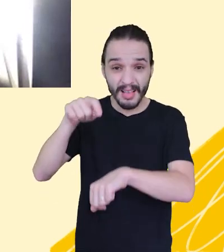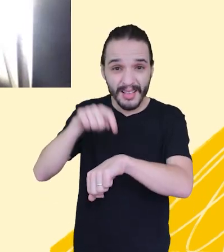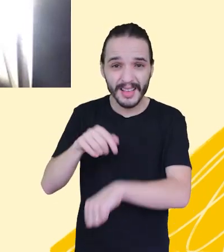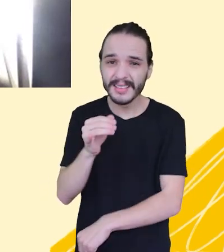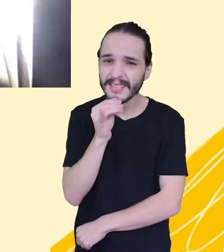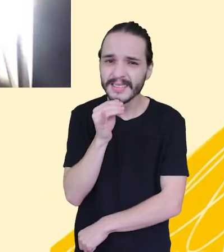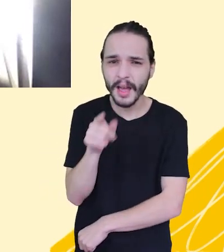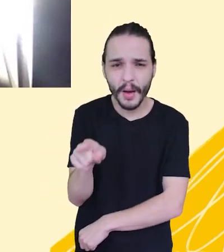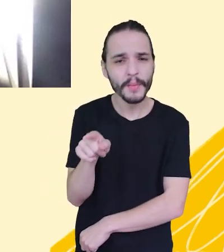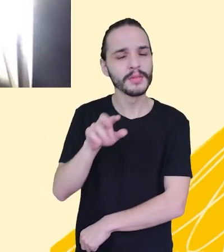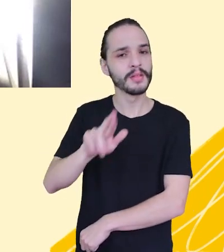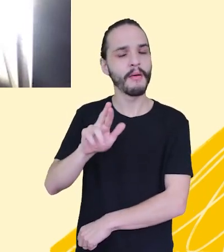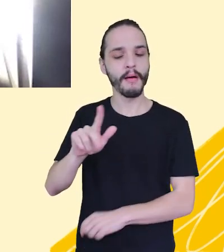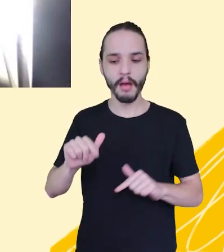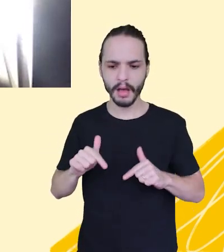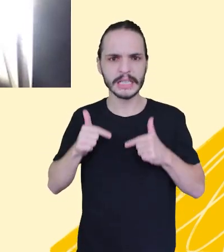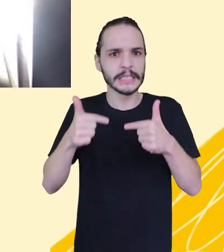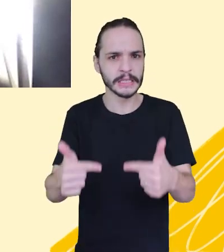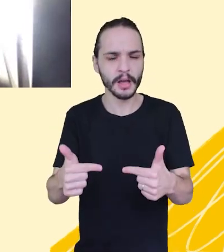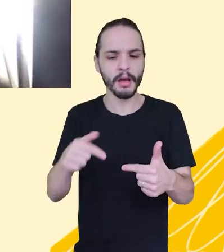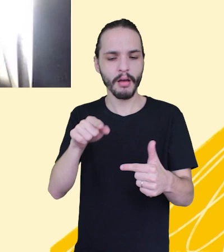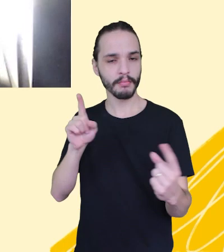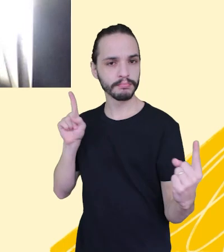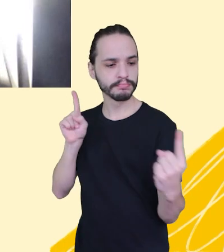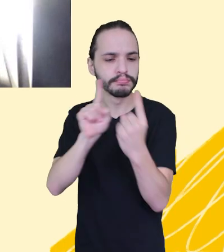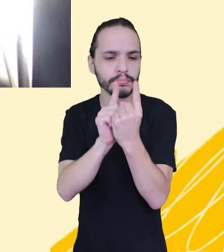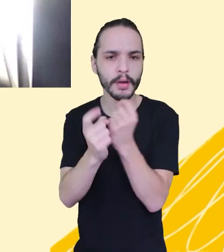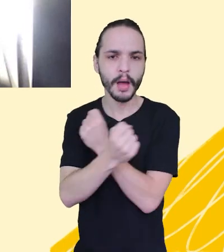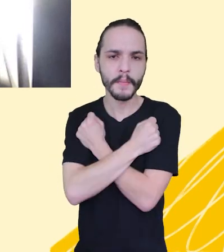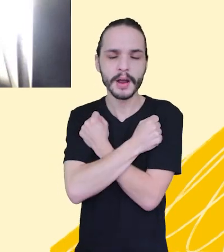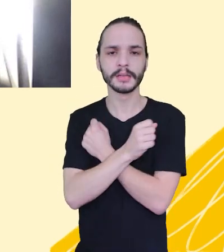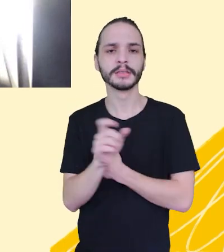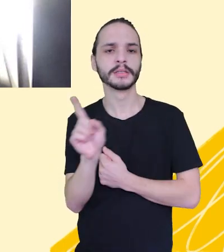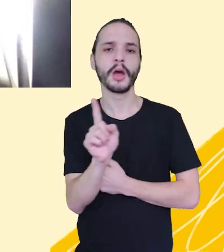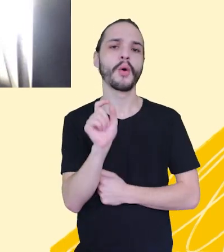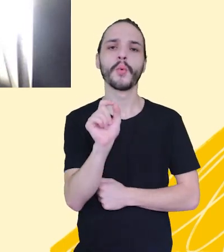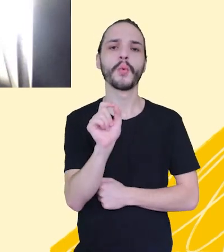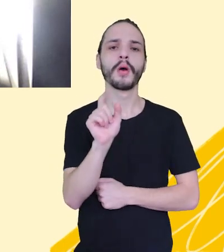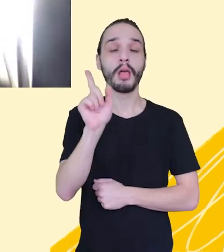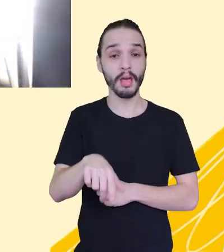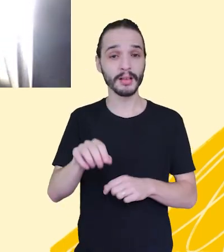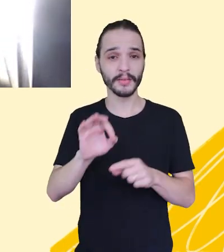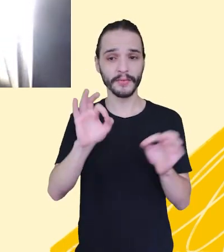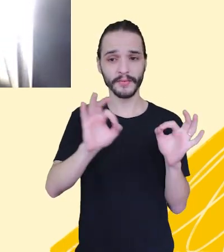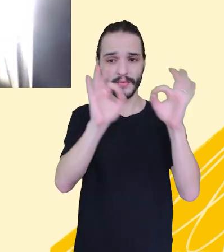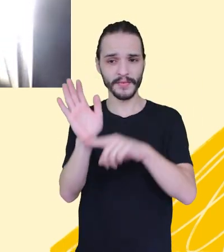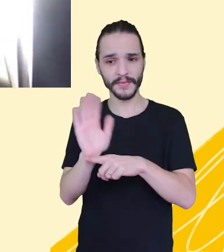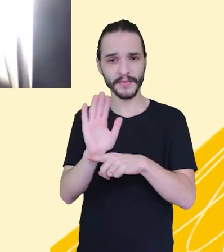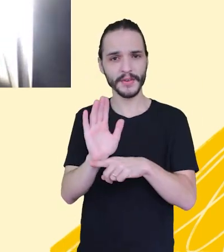I don't mean with action that she hugs him. I mean with action for example, in Der traumhafte Weg in The Dreamed Path